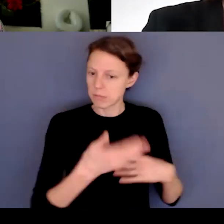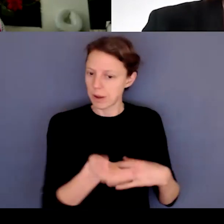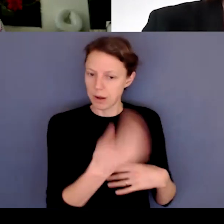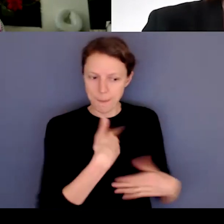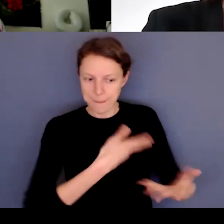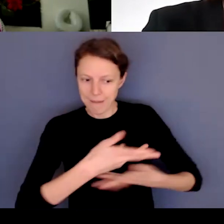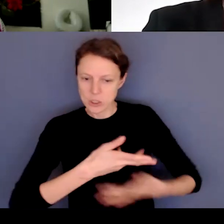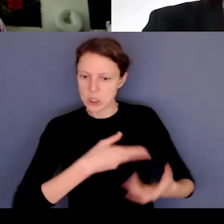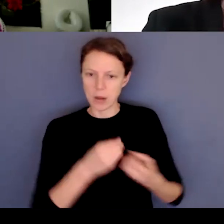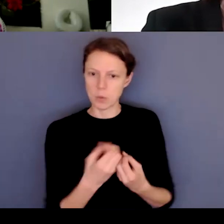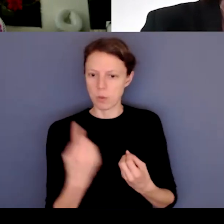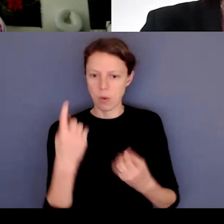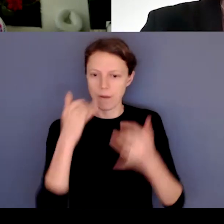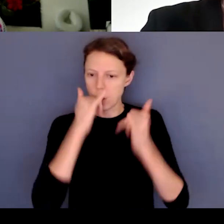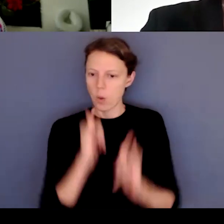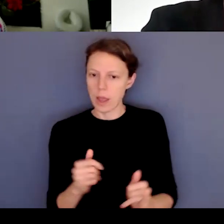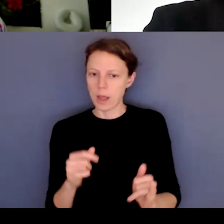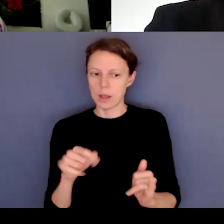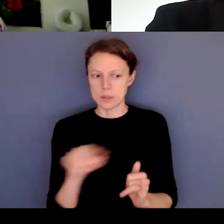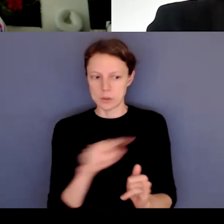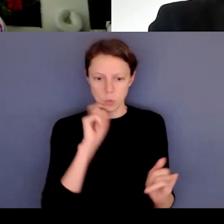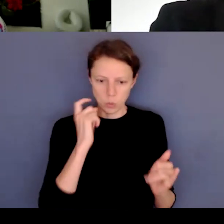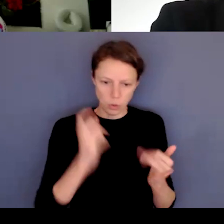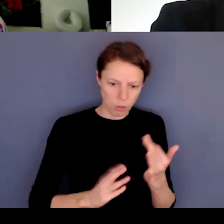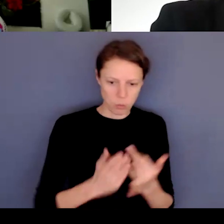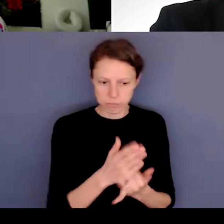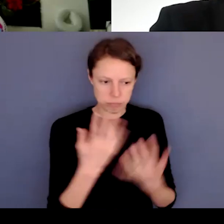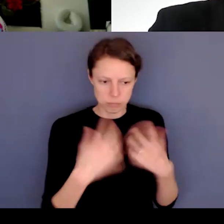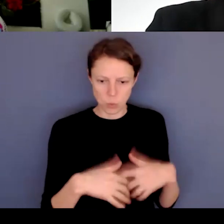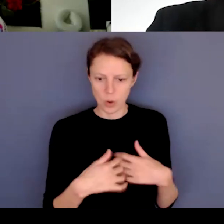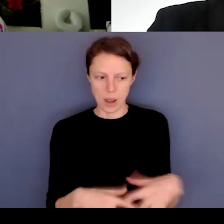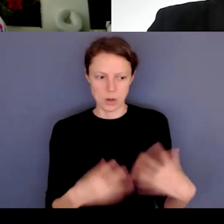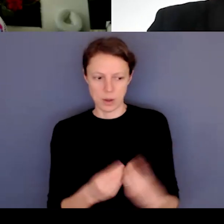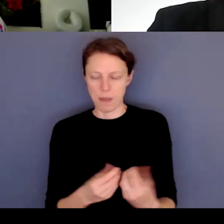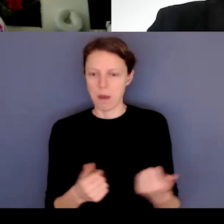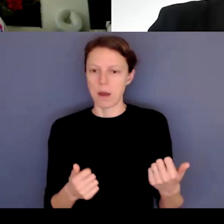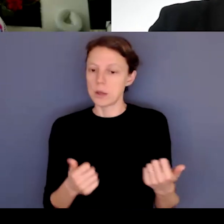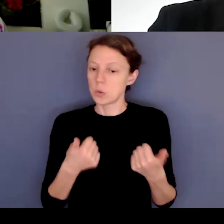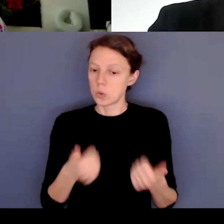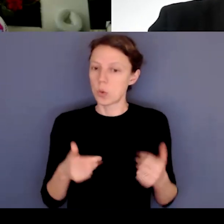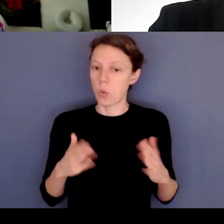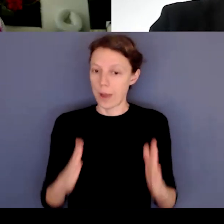lawyers, and we'll work through it from there. So it's been a really good way of kind of building awareness that we